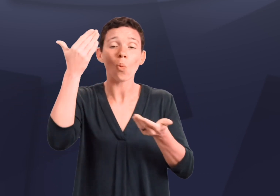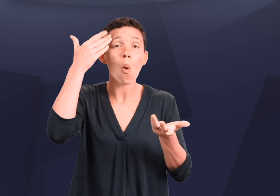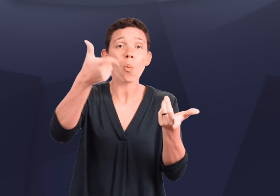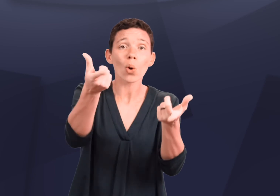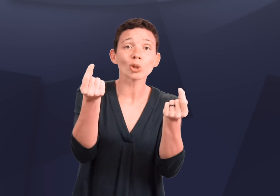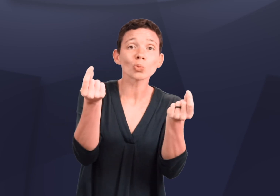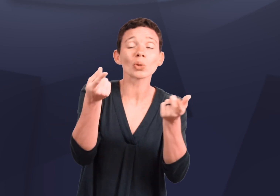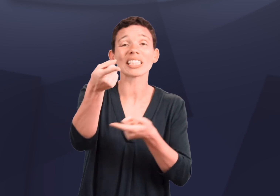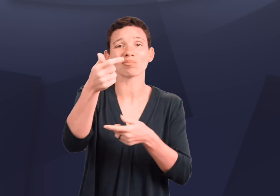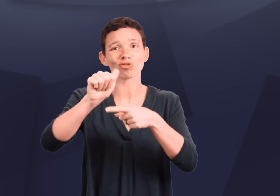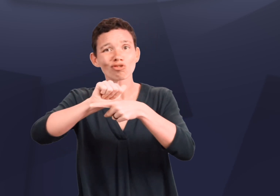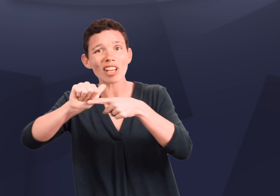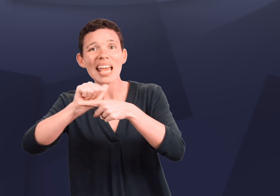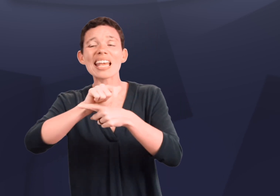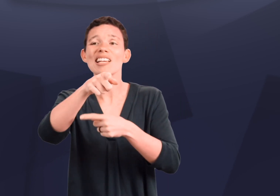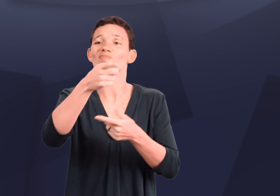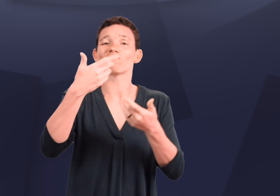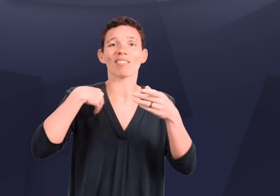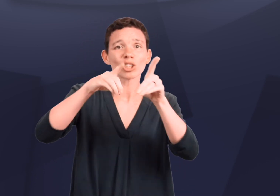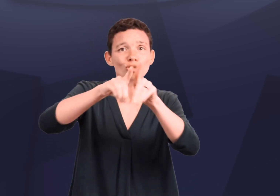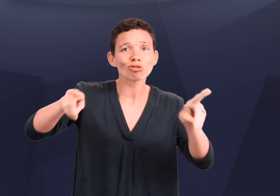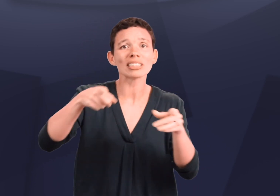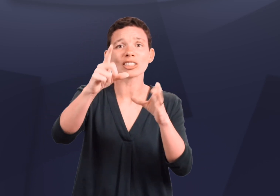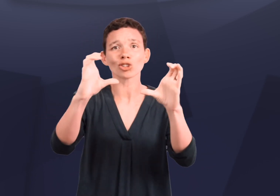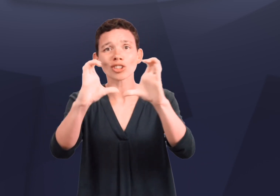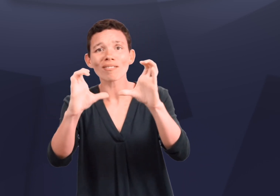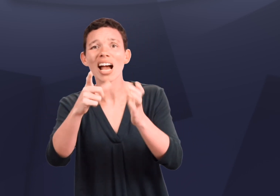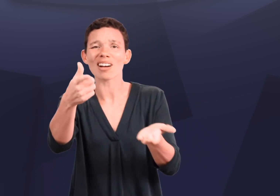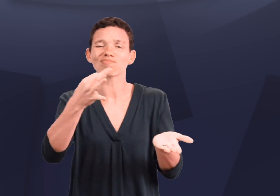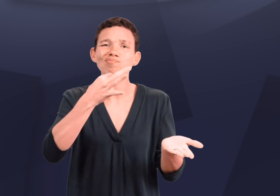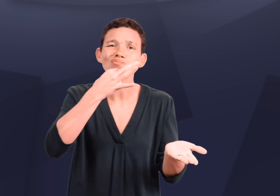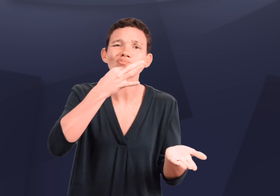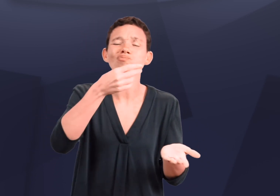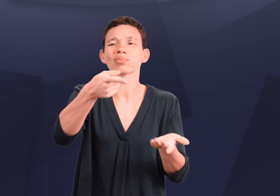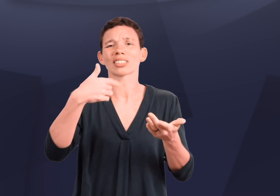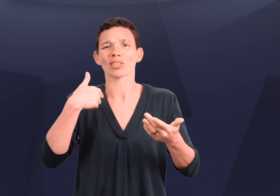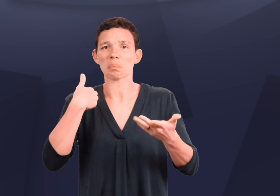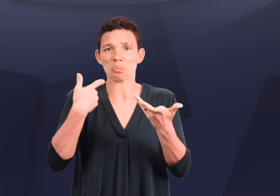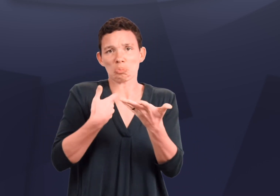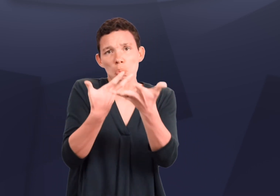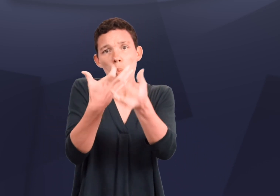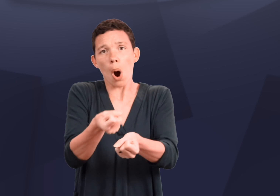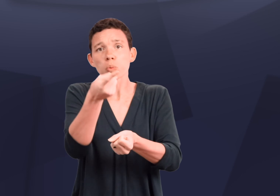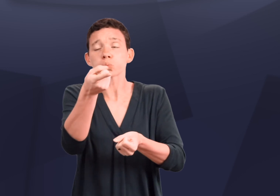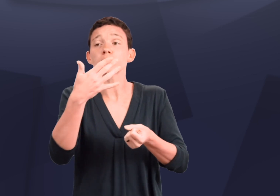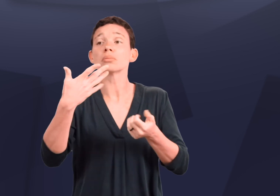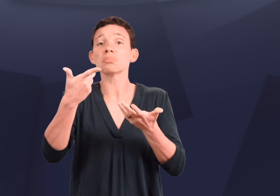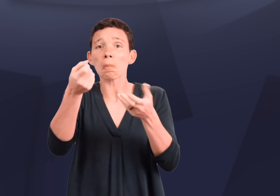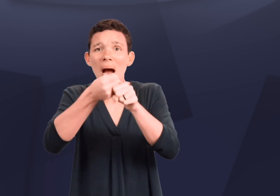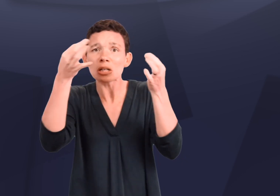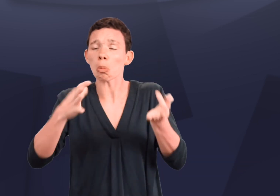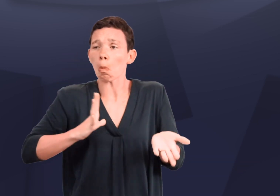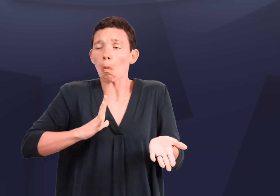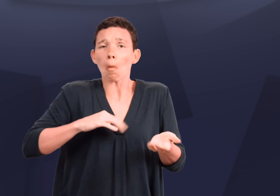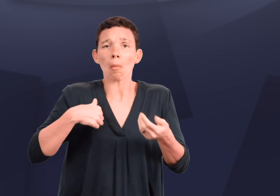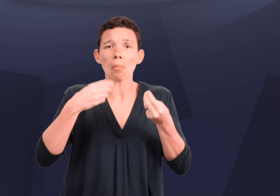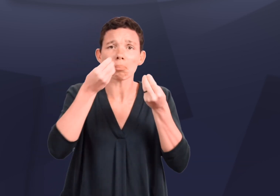They don't trust you because of the system and/or because you are white or the families may trust you.